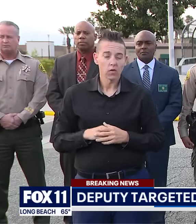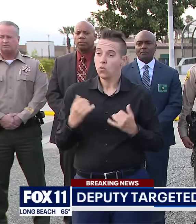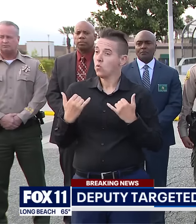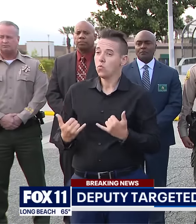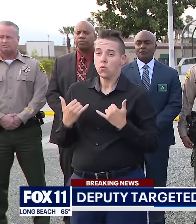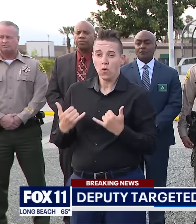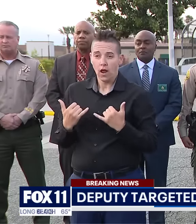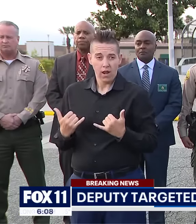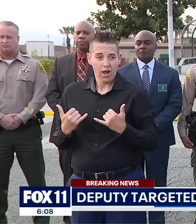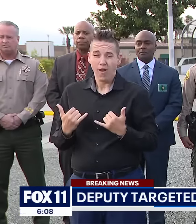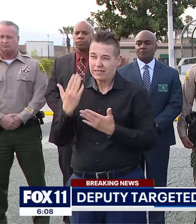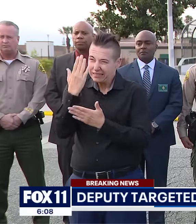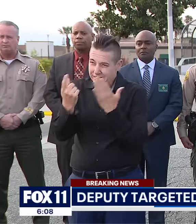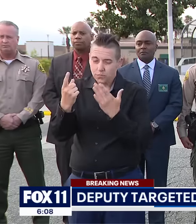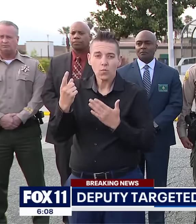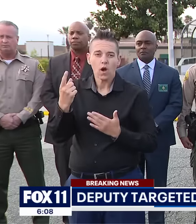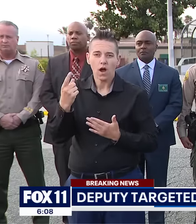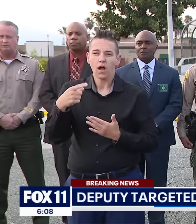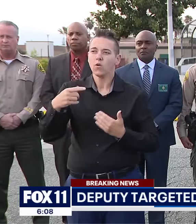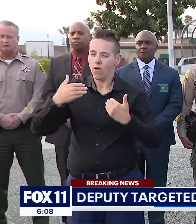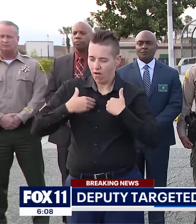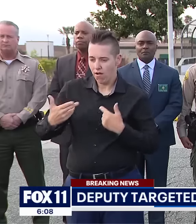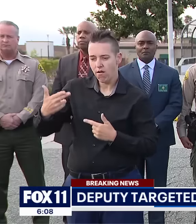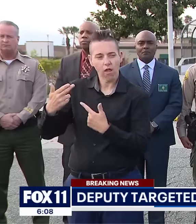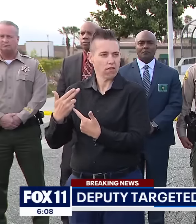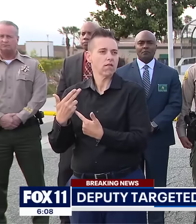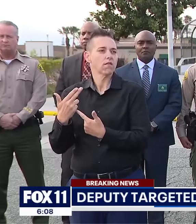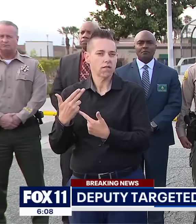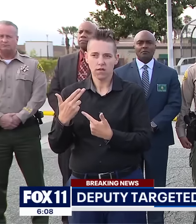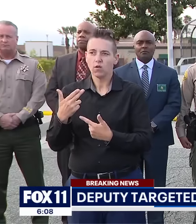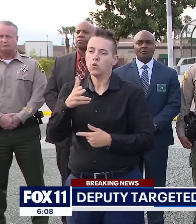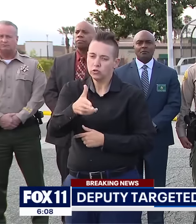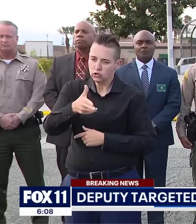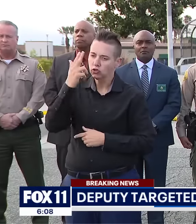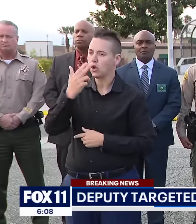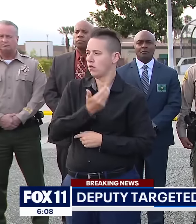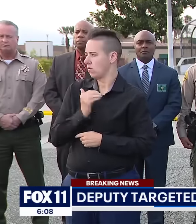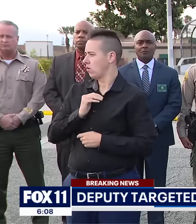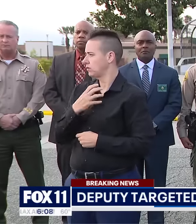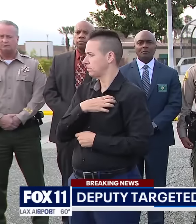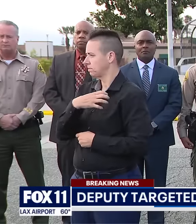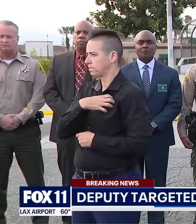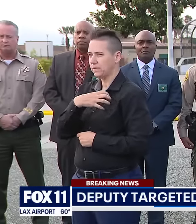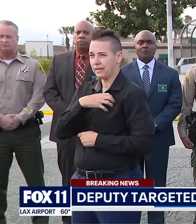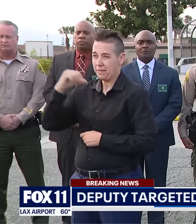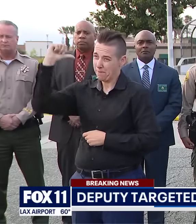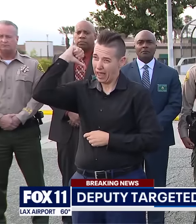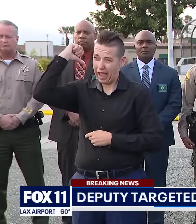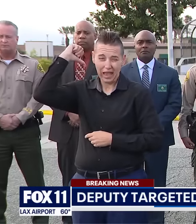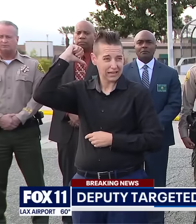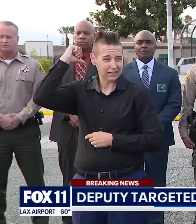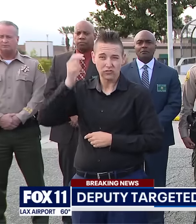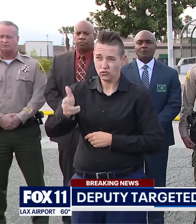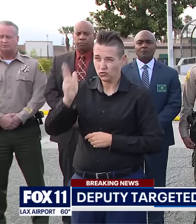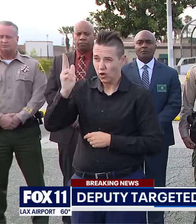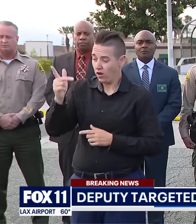a white sedan with tinted windows was last seen westbound on the ten freeway from Barranca . Please, we need to hear from